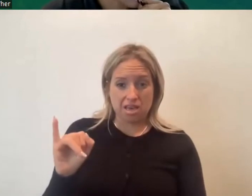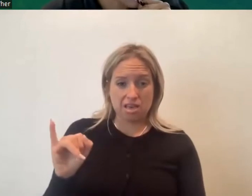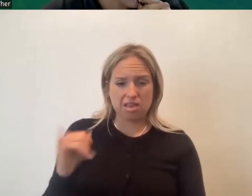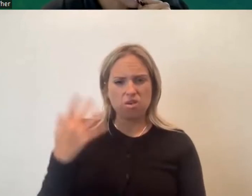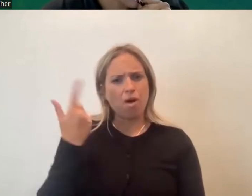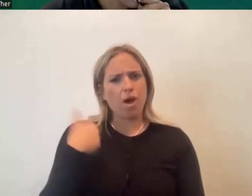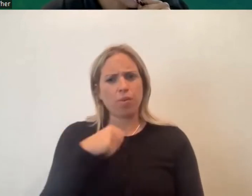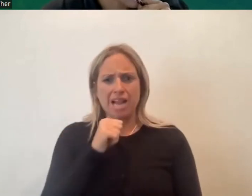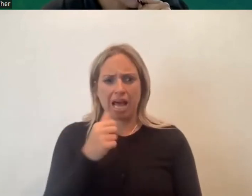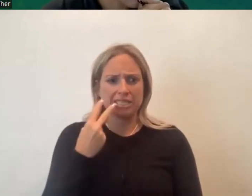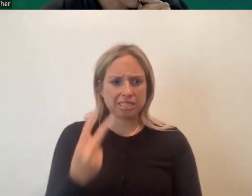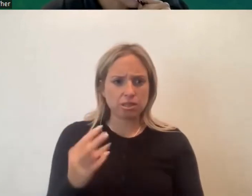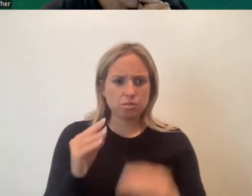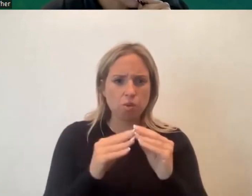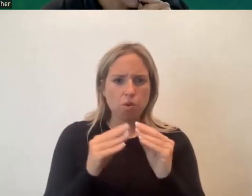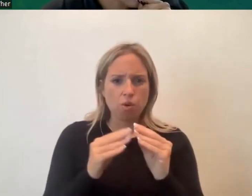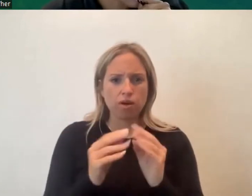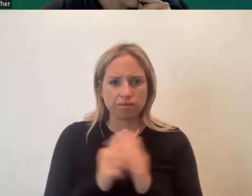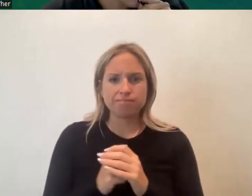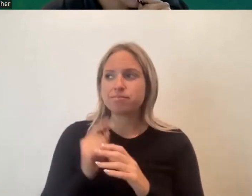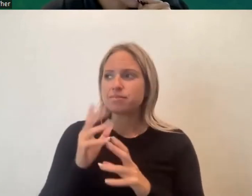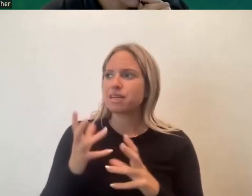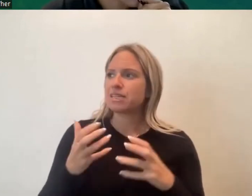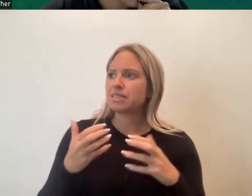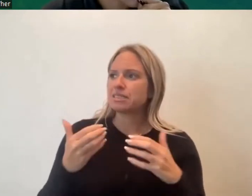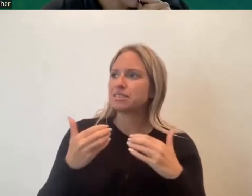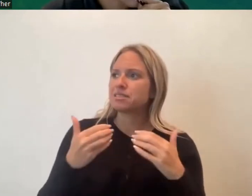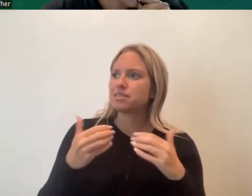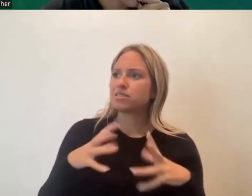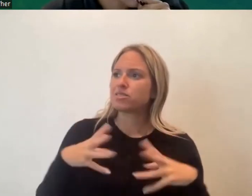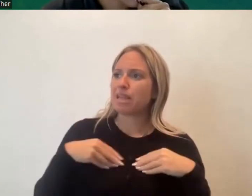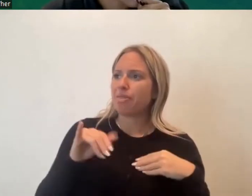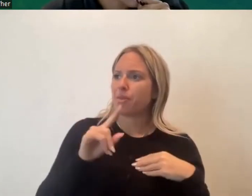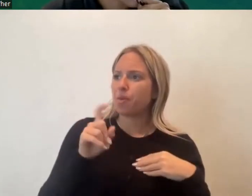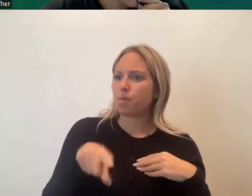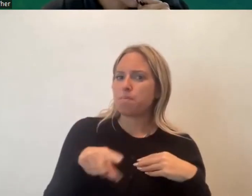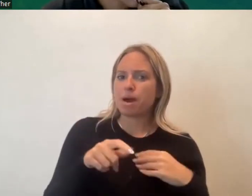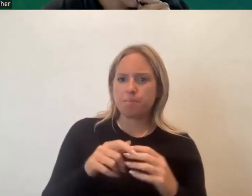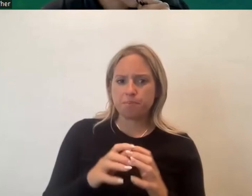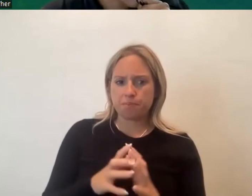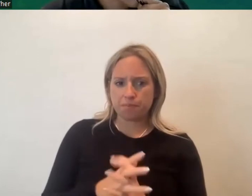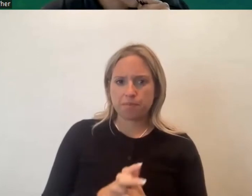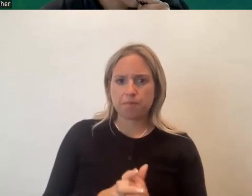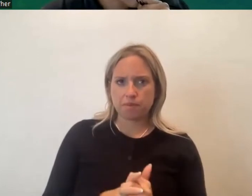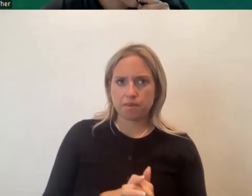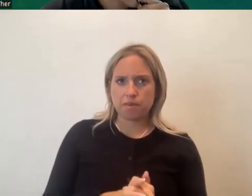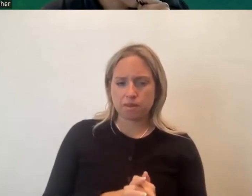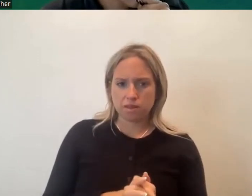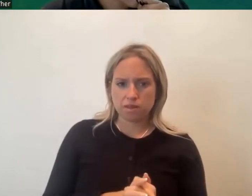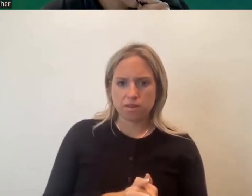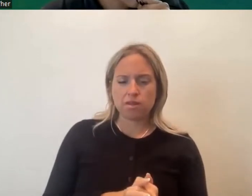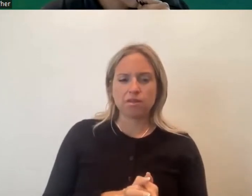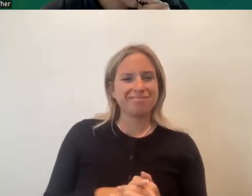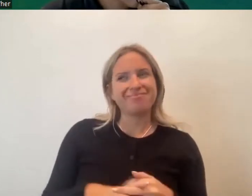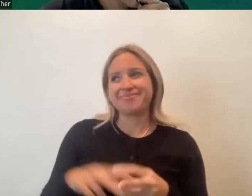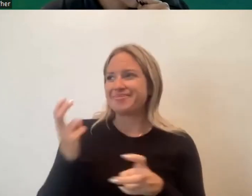Mike: I'll take that one, Tadra. That's a hard question to answer.